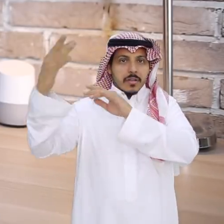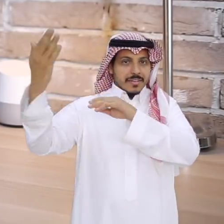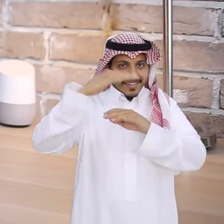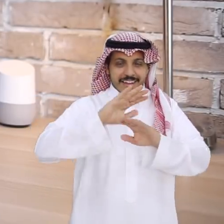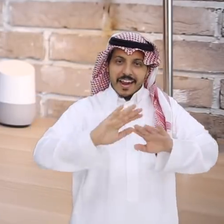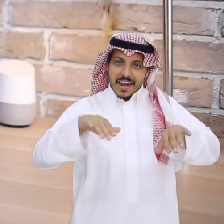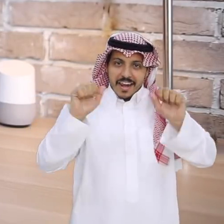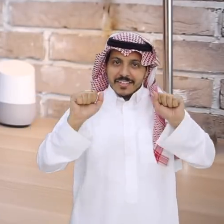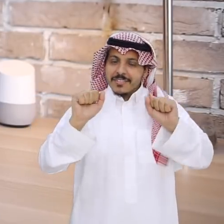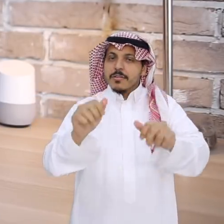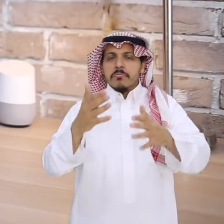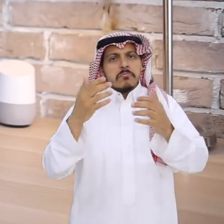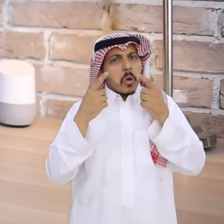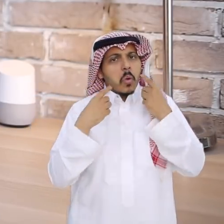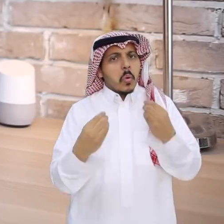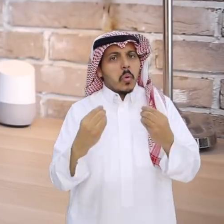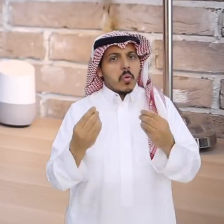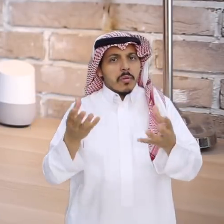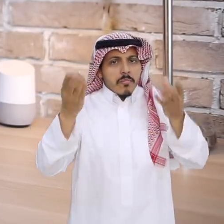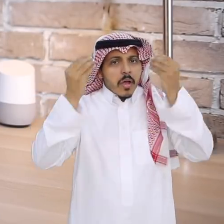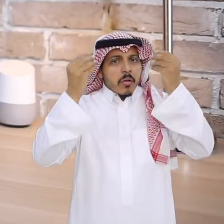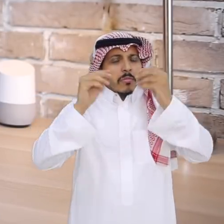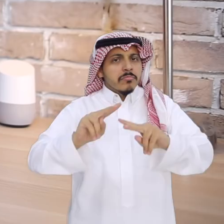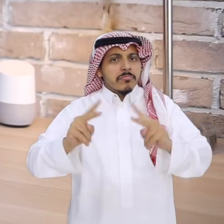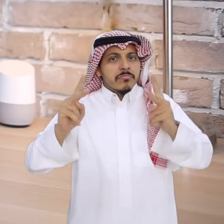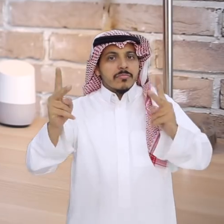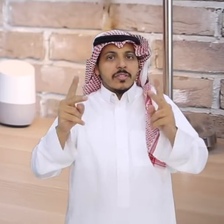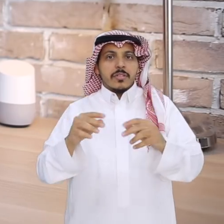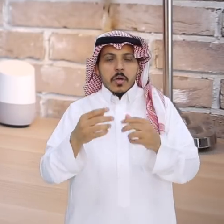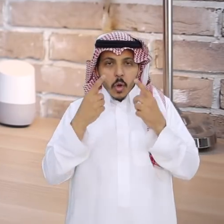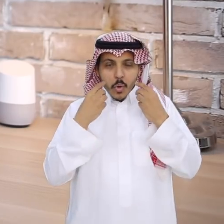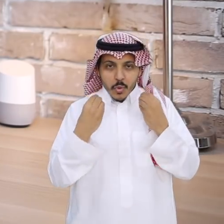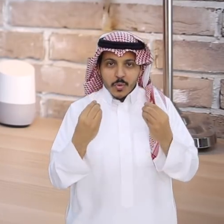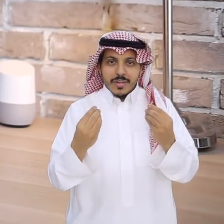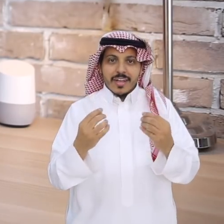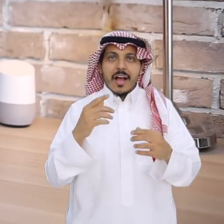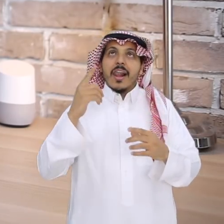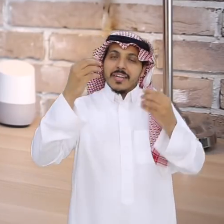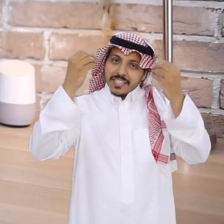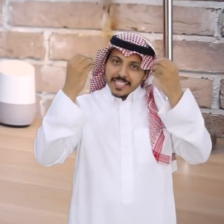We will make great content for you. May God help us with it.